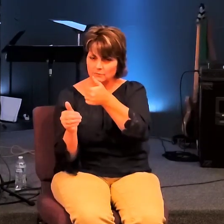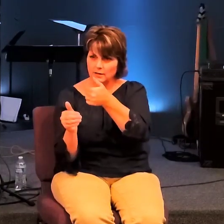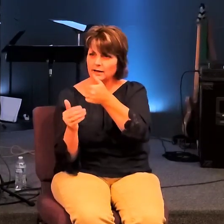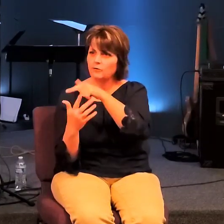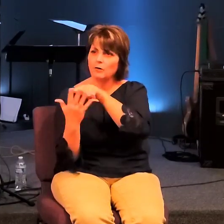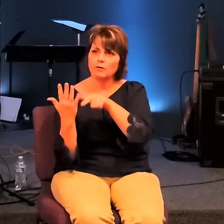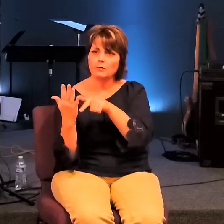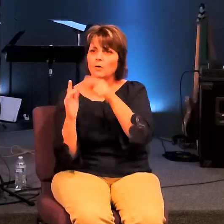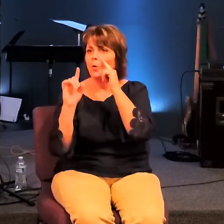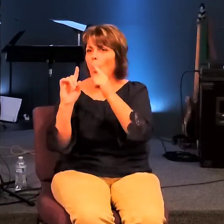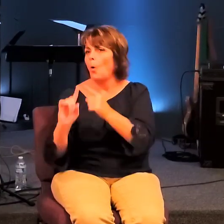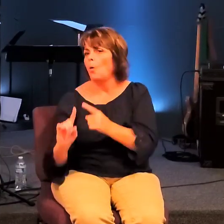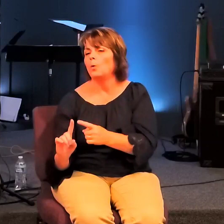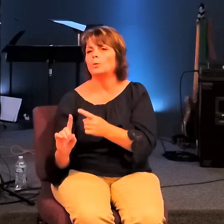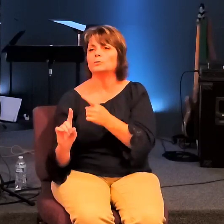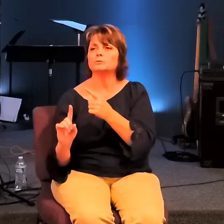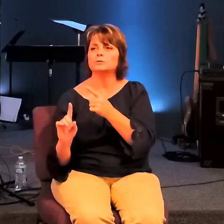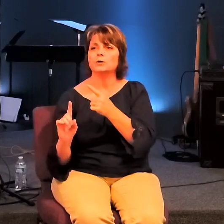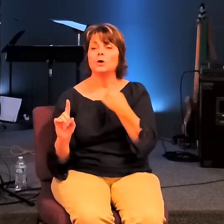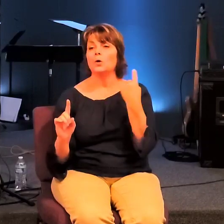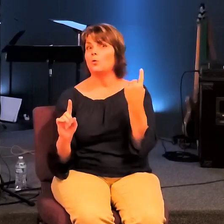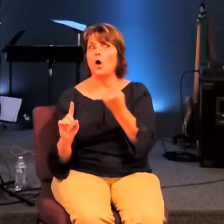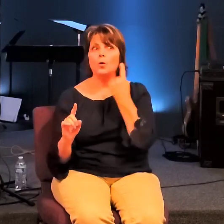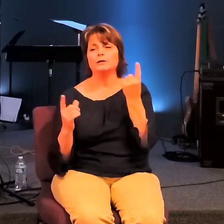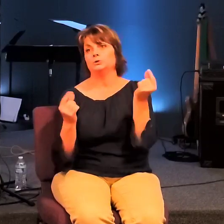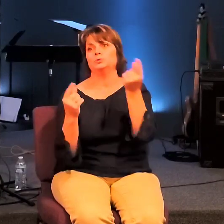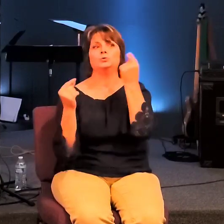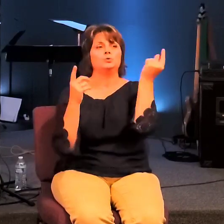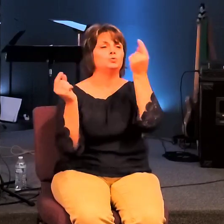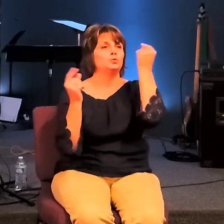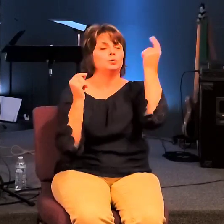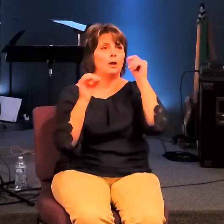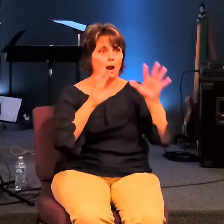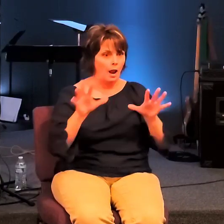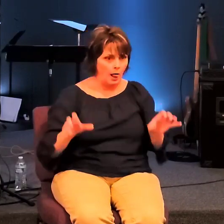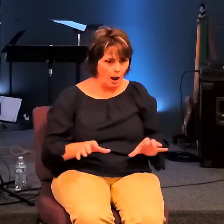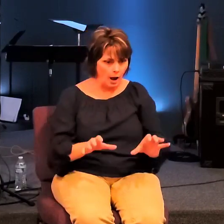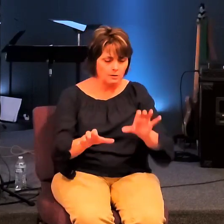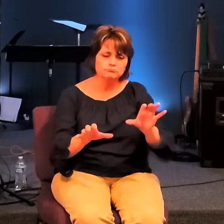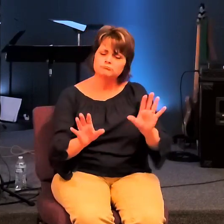hard-charging you know we're just always doing and you know we're just take some time to